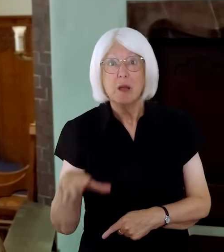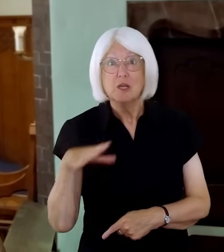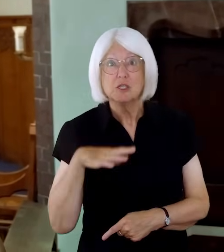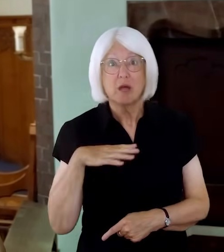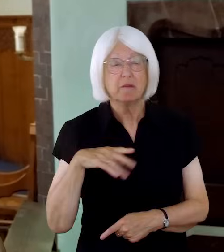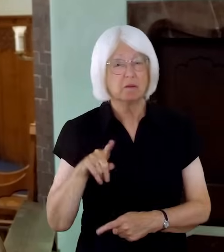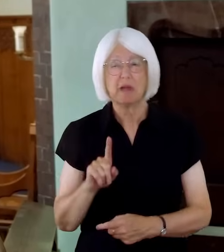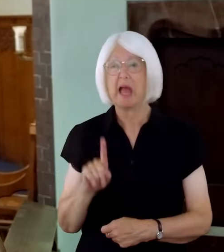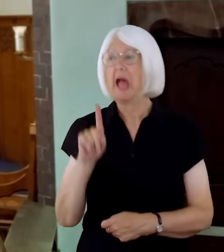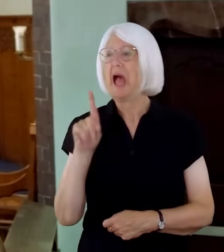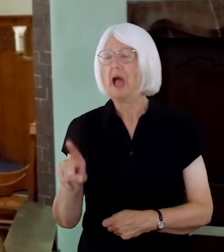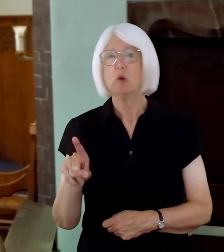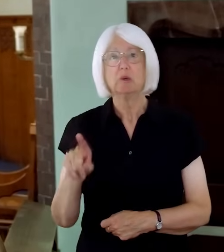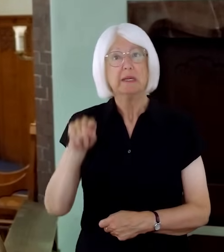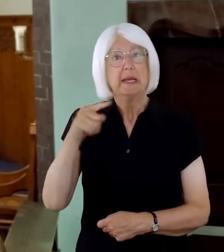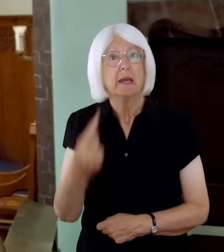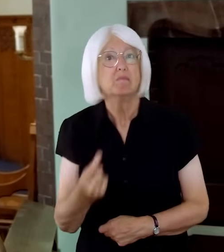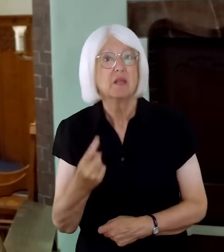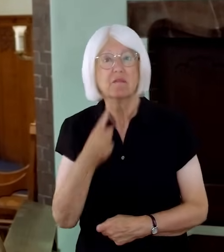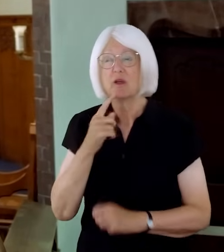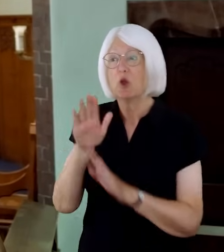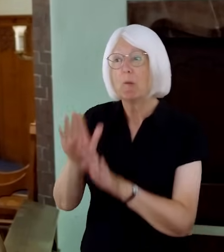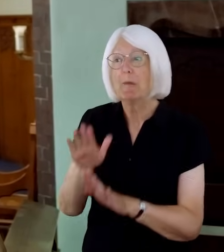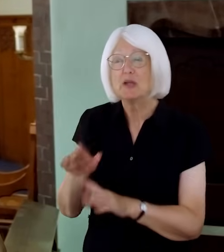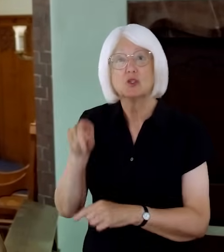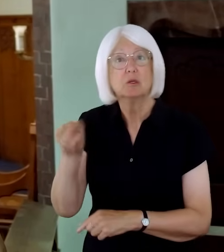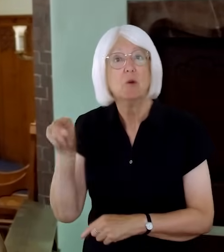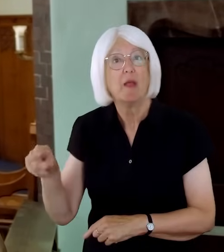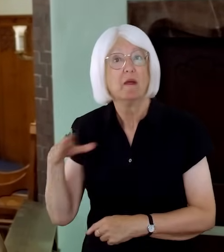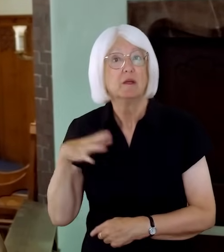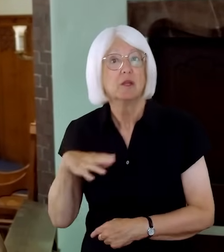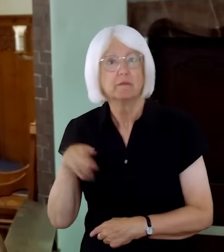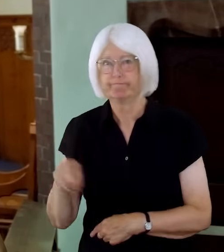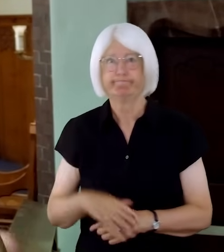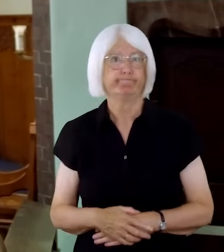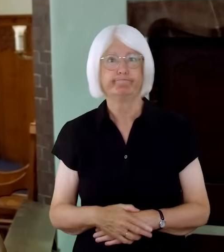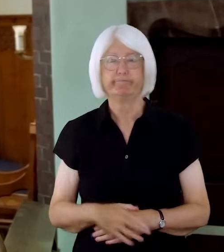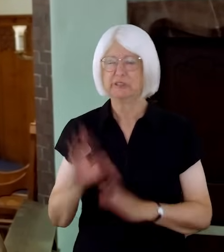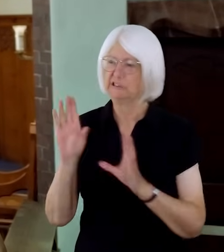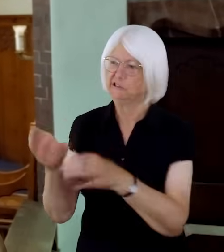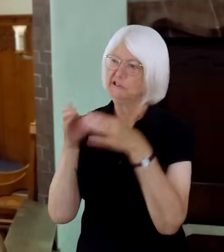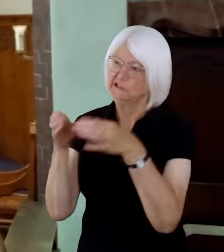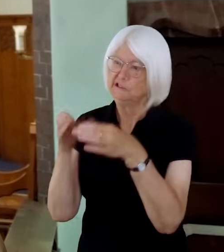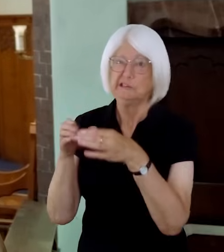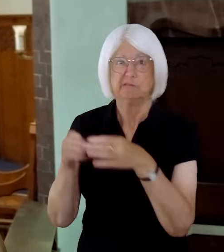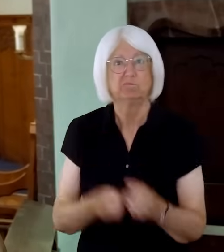and shows absolutely no compassion to his fellow servant. He gets him thrown in prison because